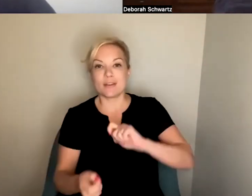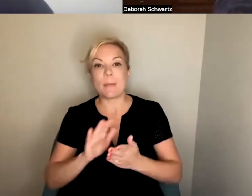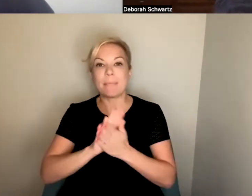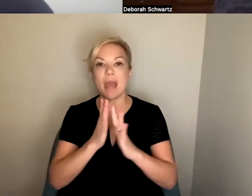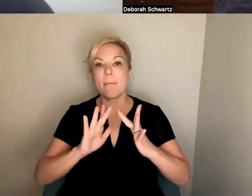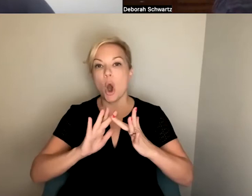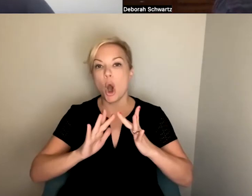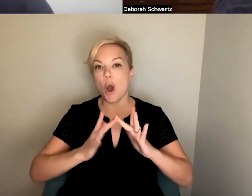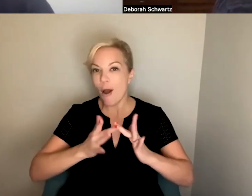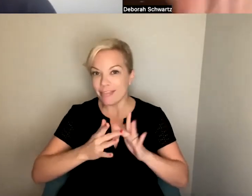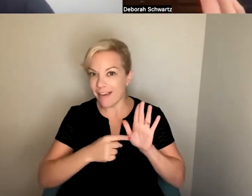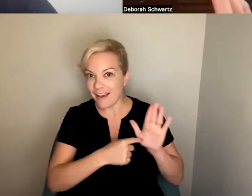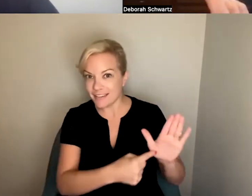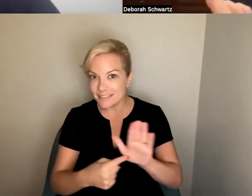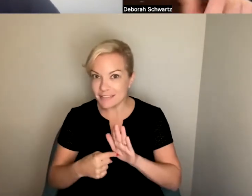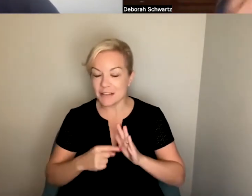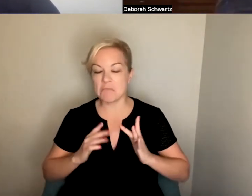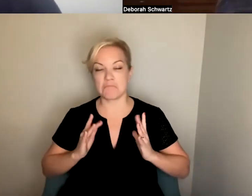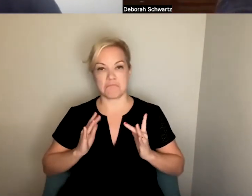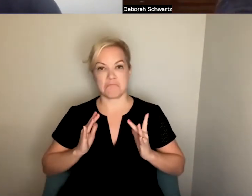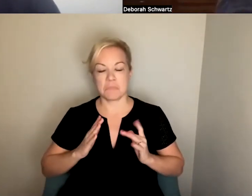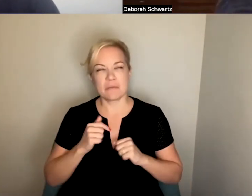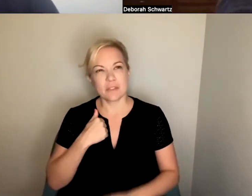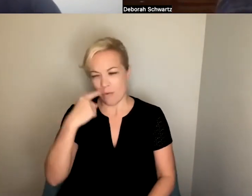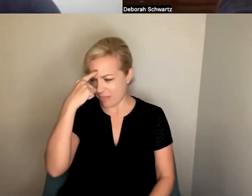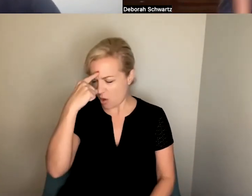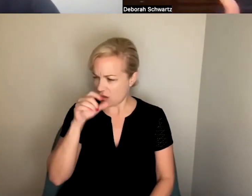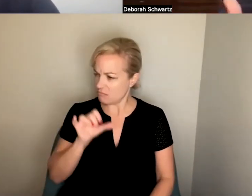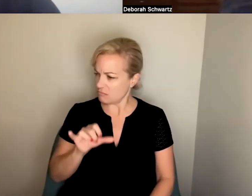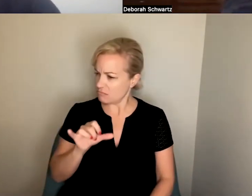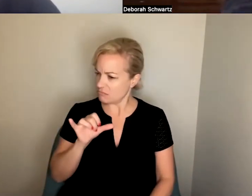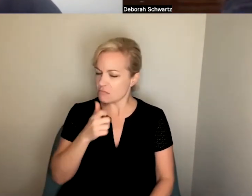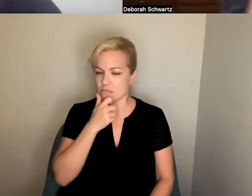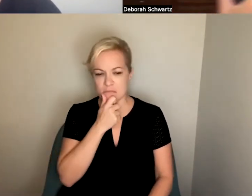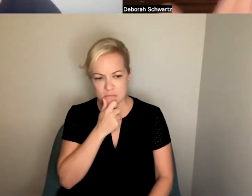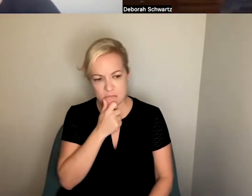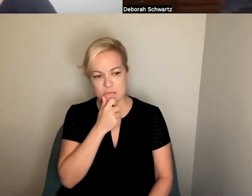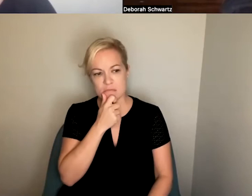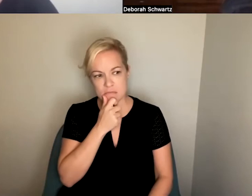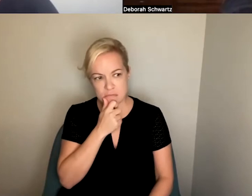which made me then also wonder about, you know, the potential and the possibilities